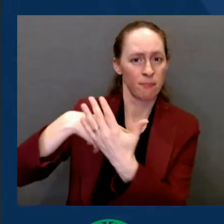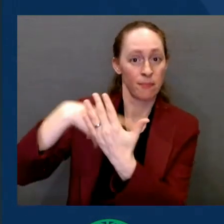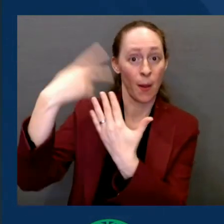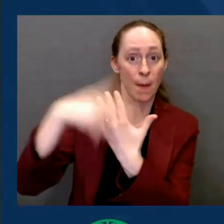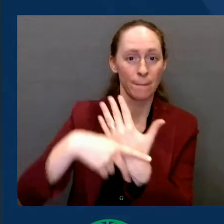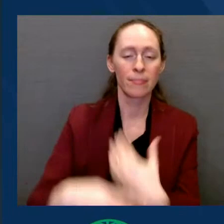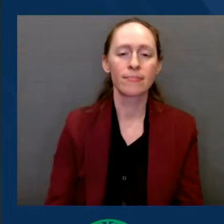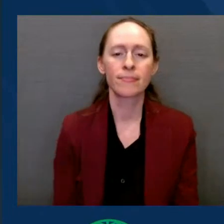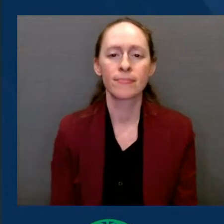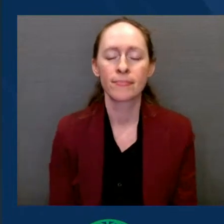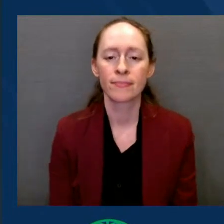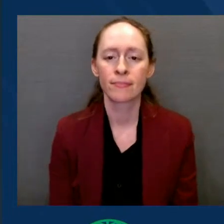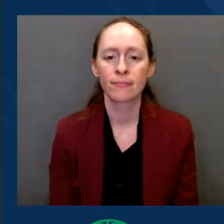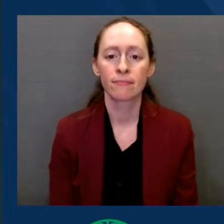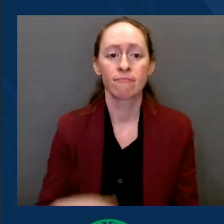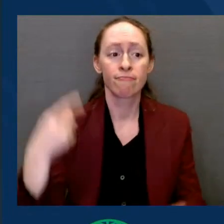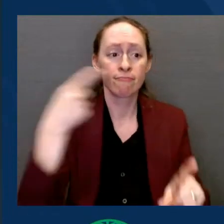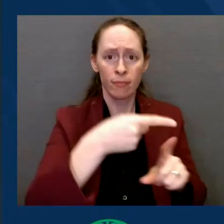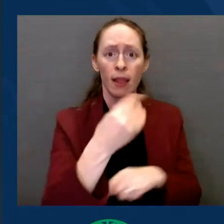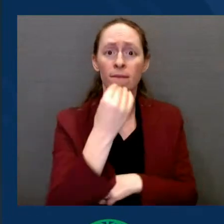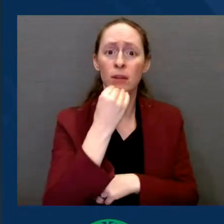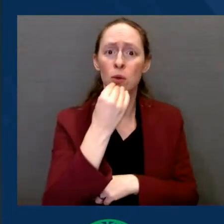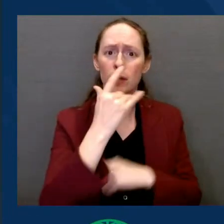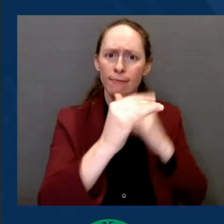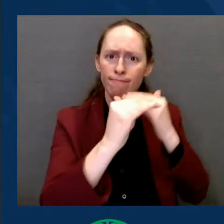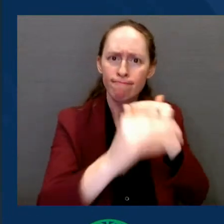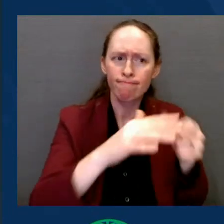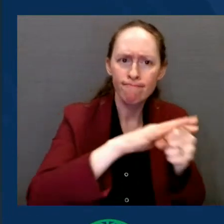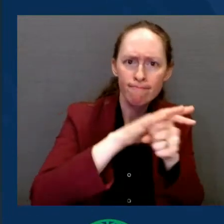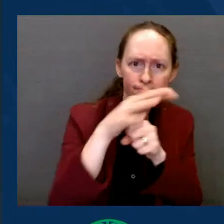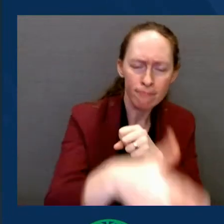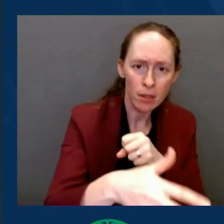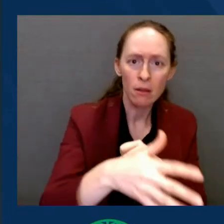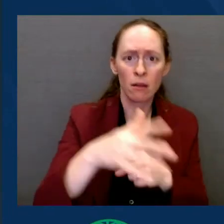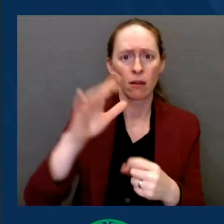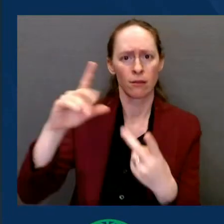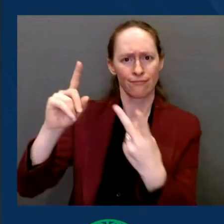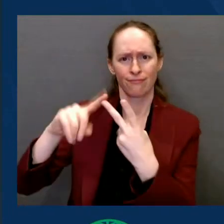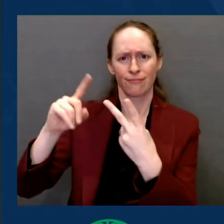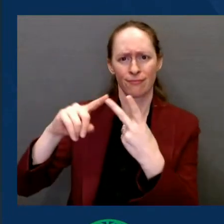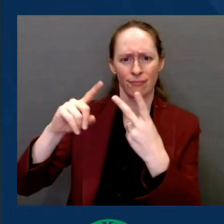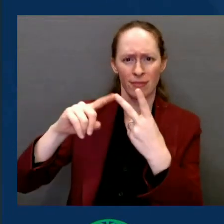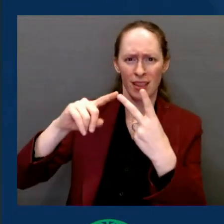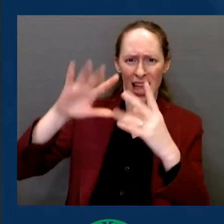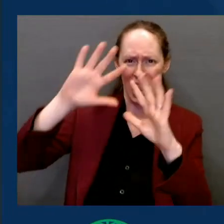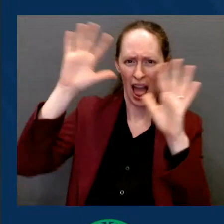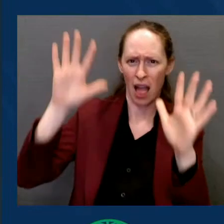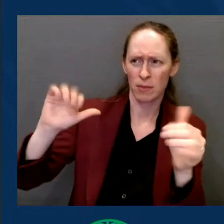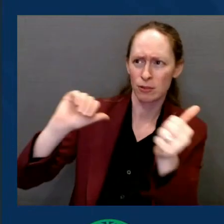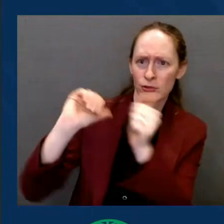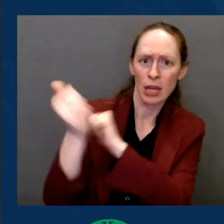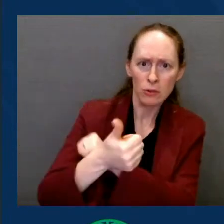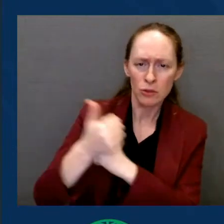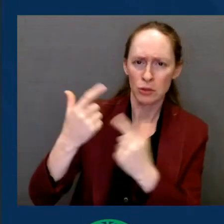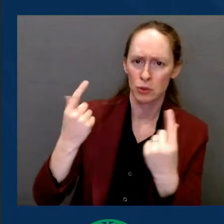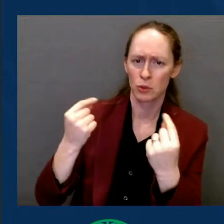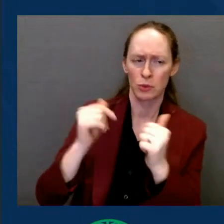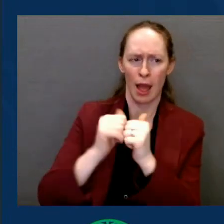Already, we're expanding our Feed the Future initiative to eight new countries, all in Africa,